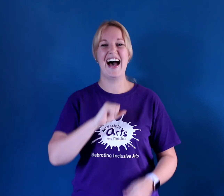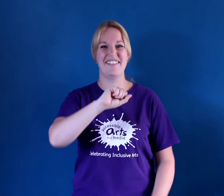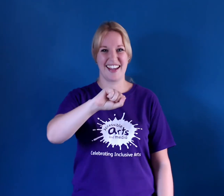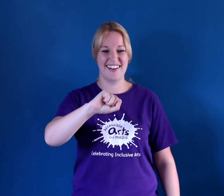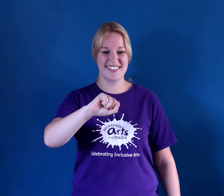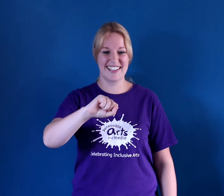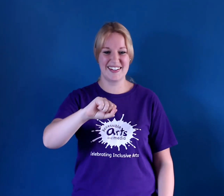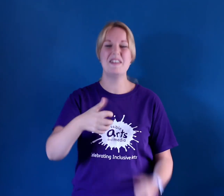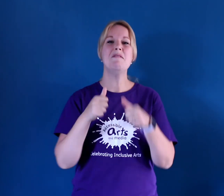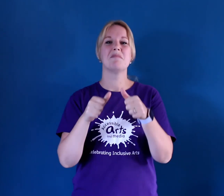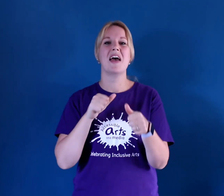Have a go your turn.